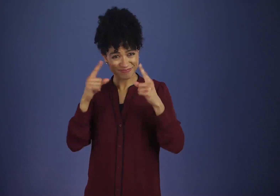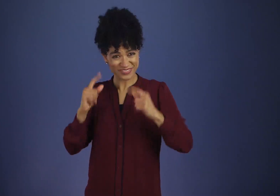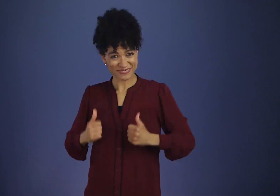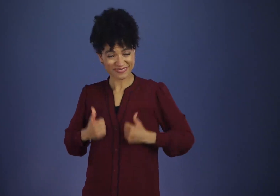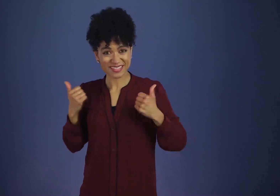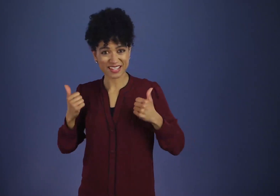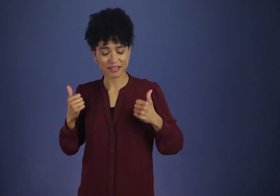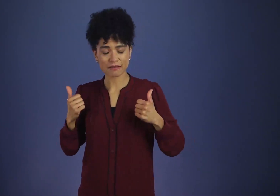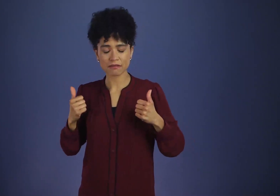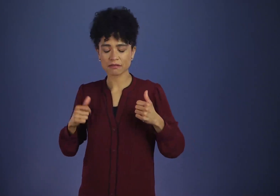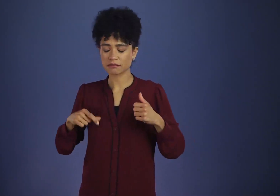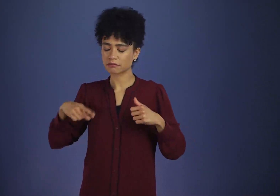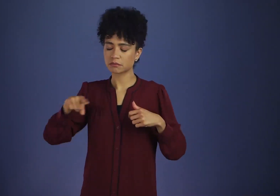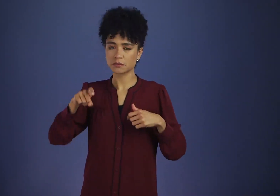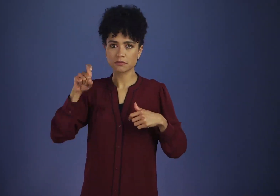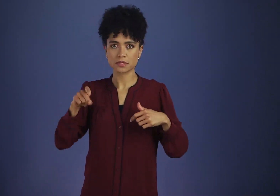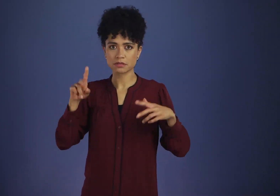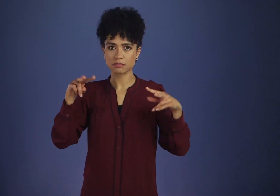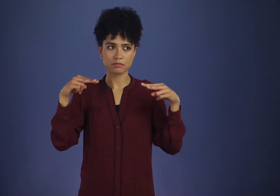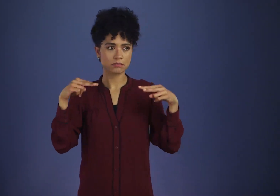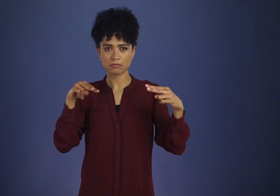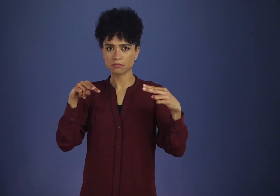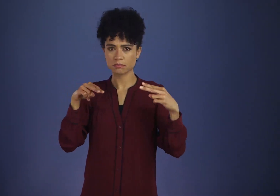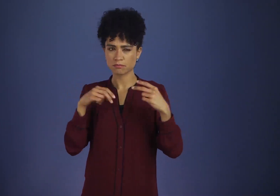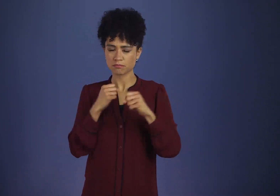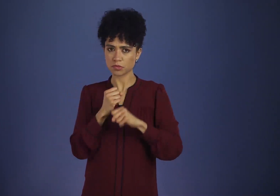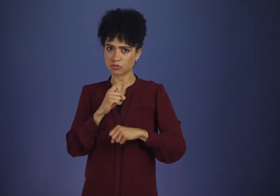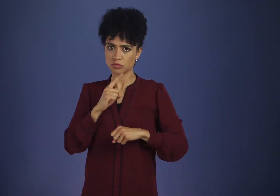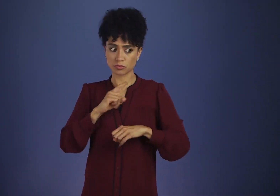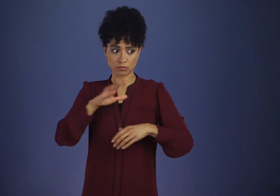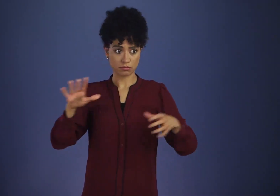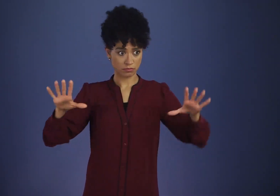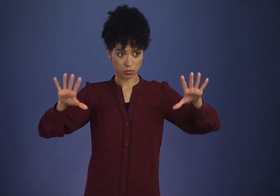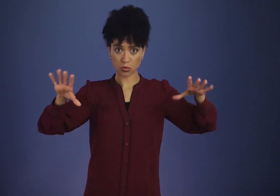How well they saw that their common welfare came first.